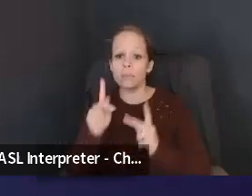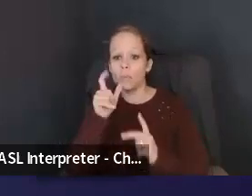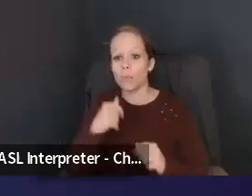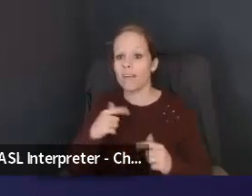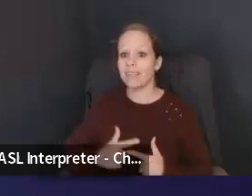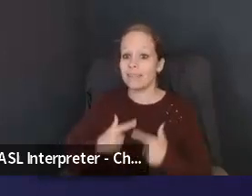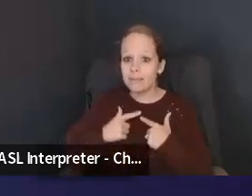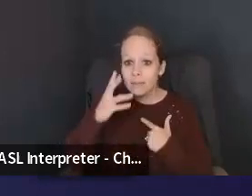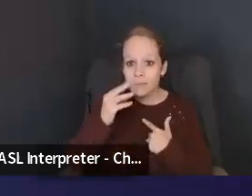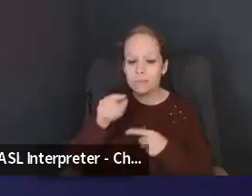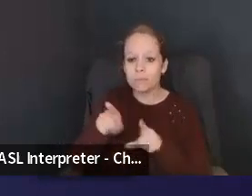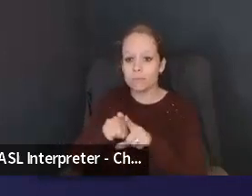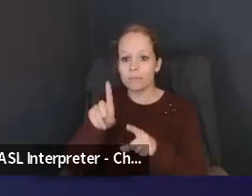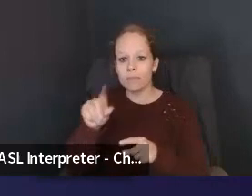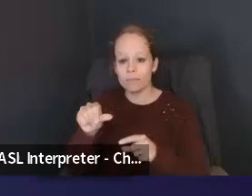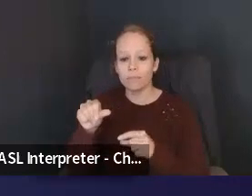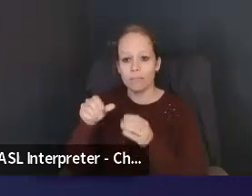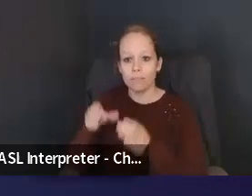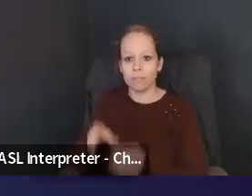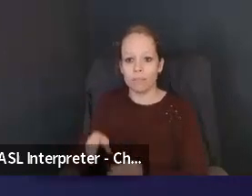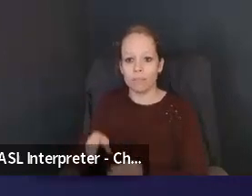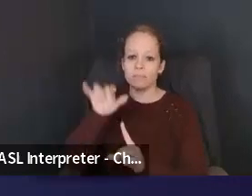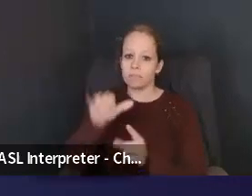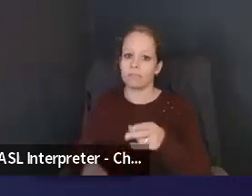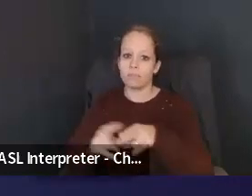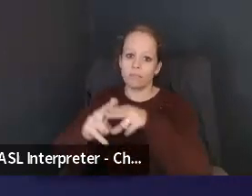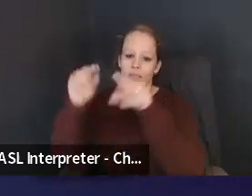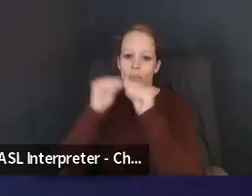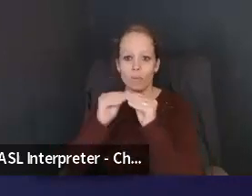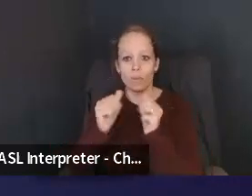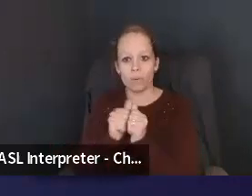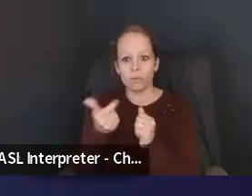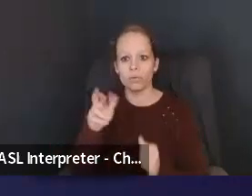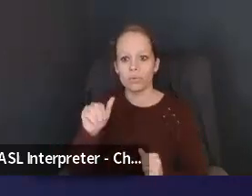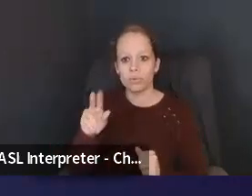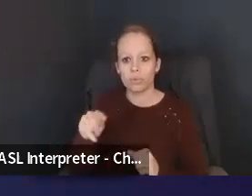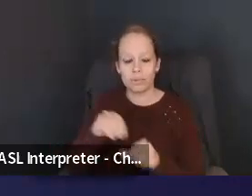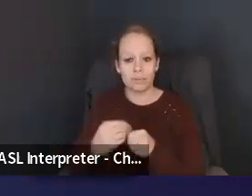increasingly the case in grants in the inclusion area. They want to see, how will people with